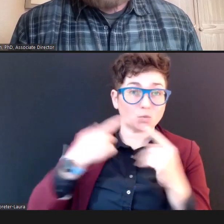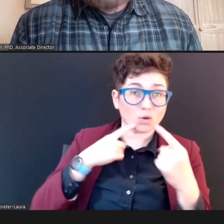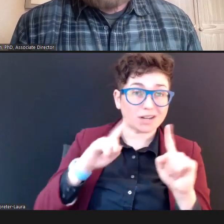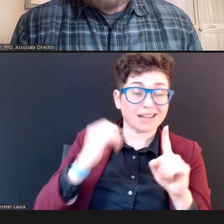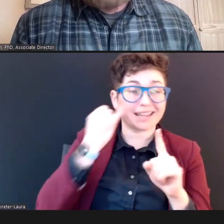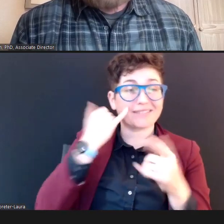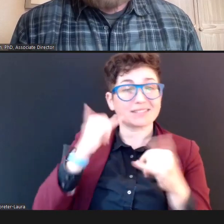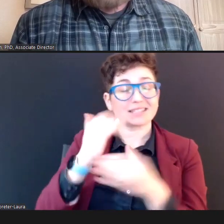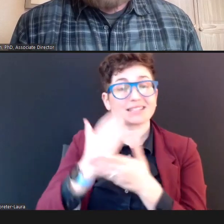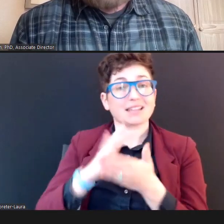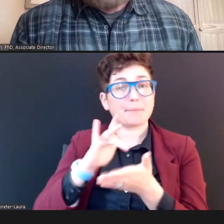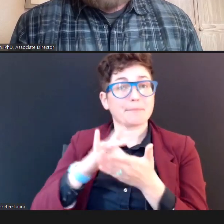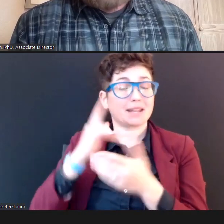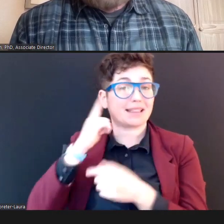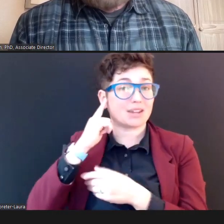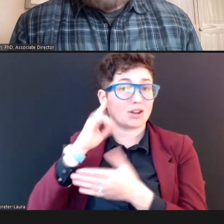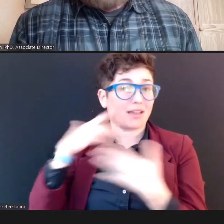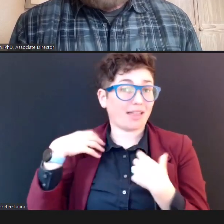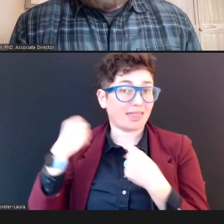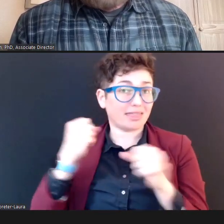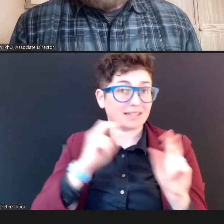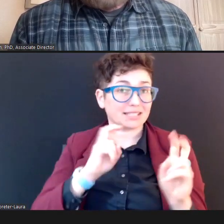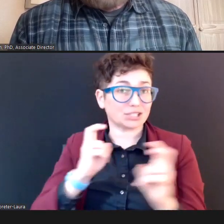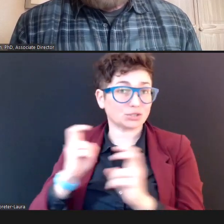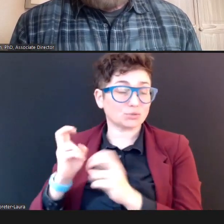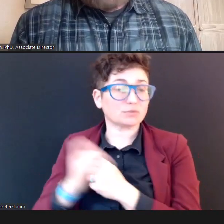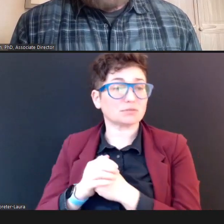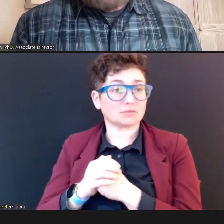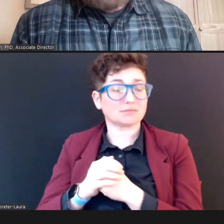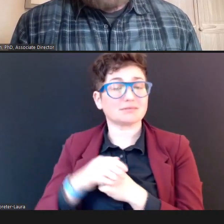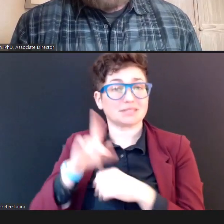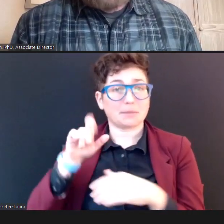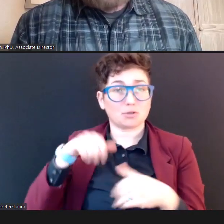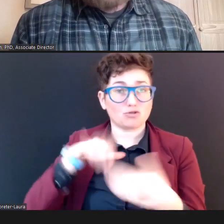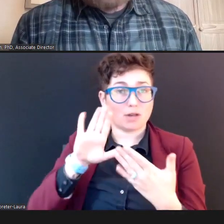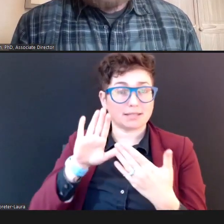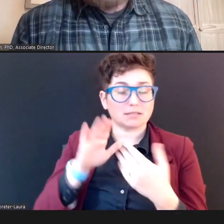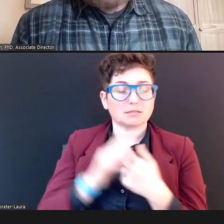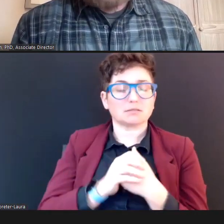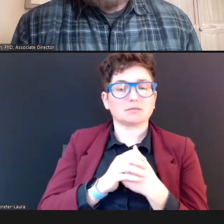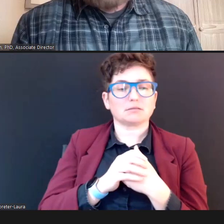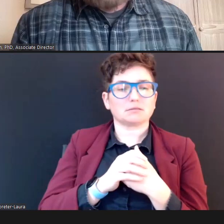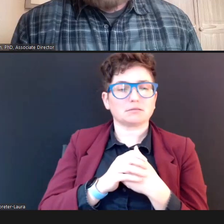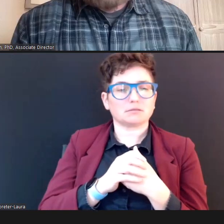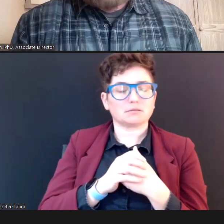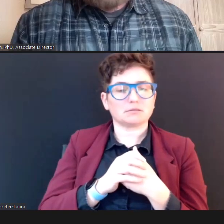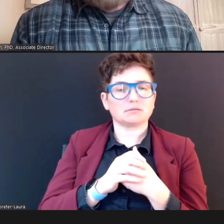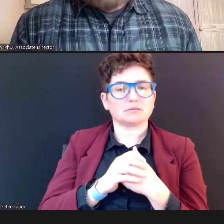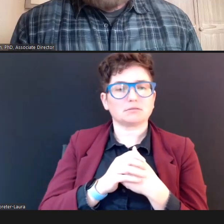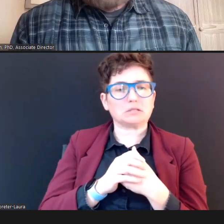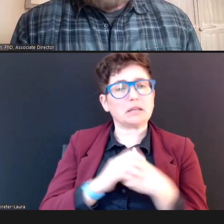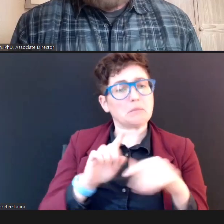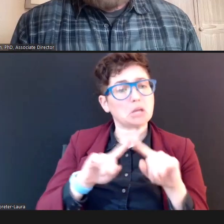a health issues um that that need to be